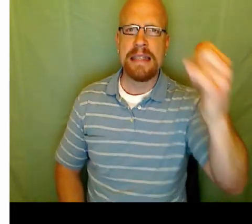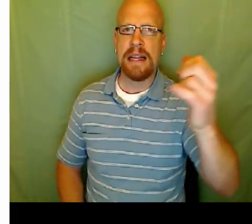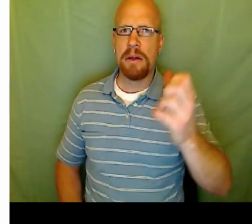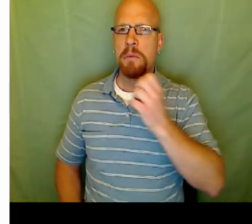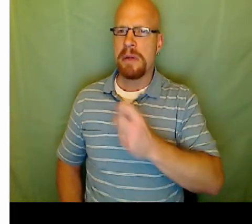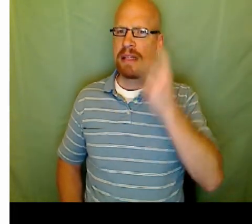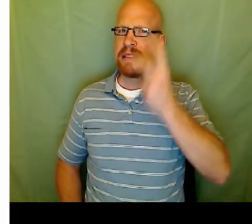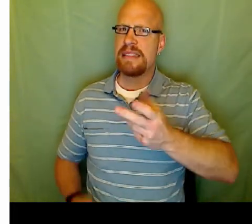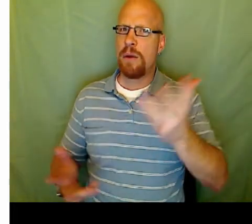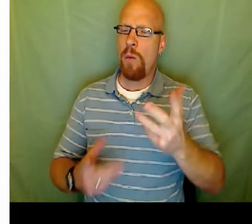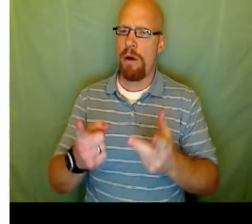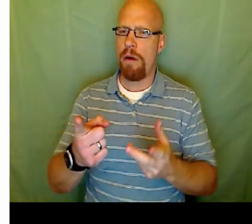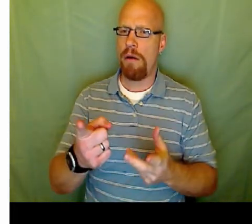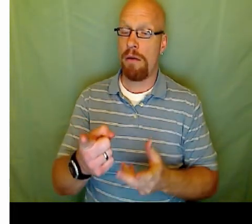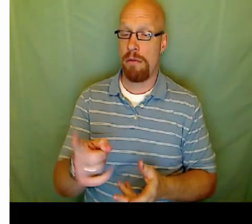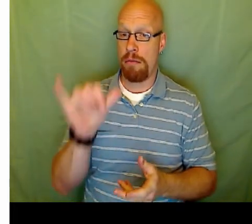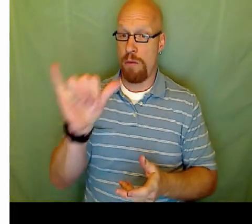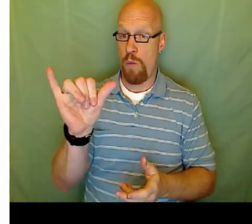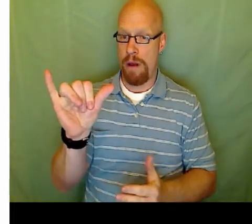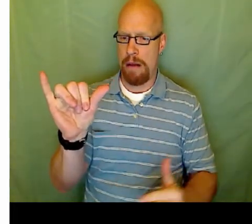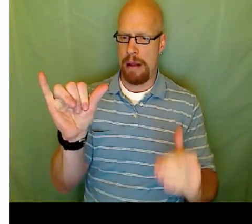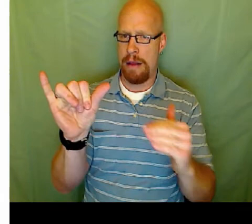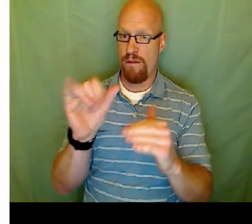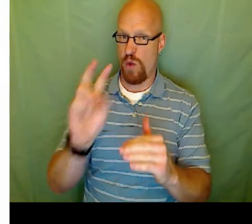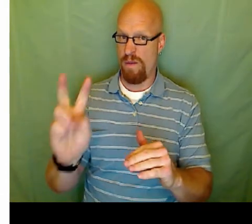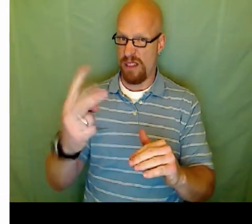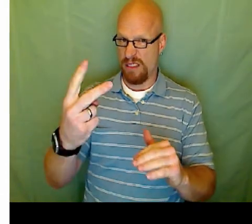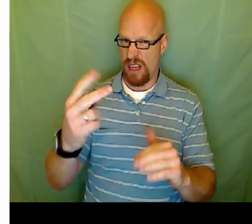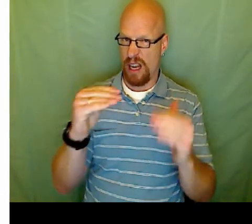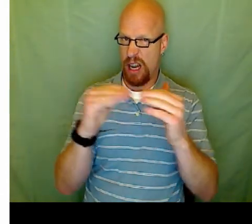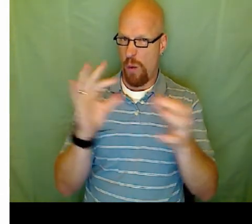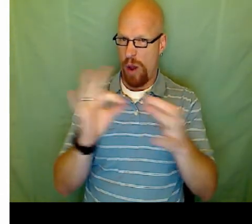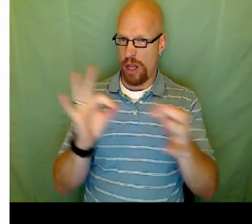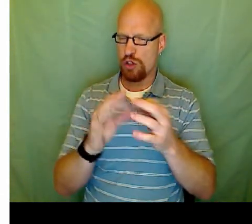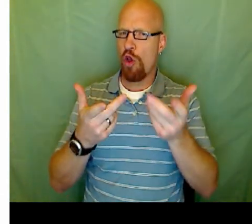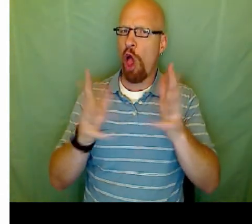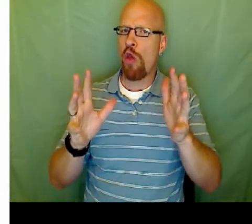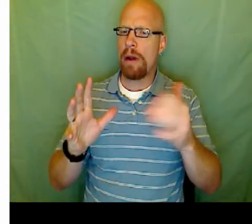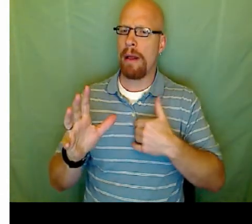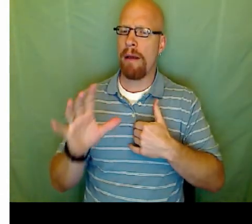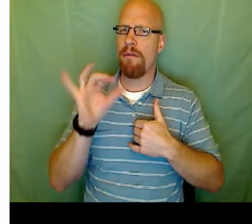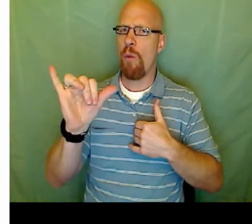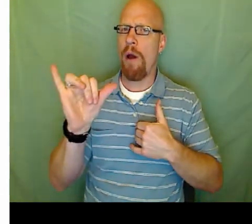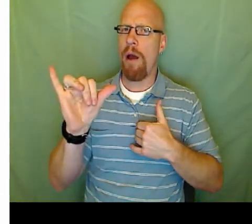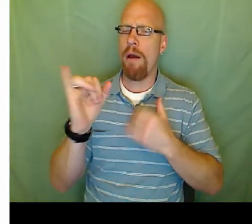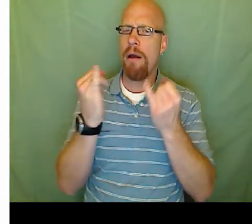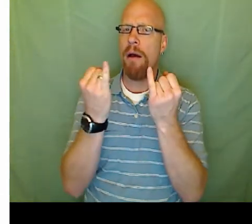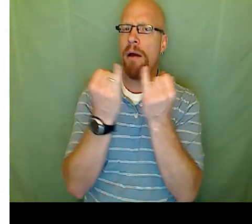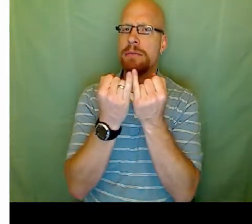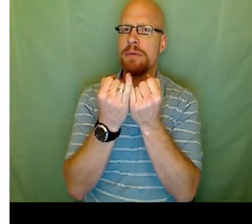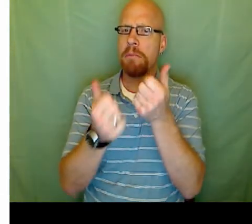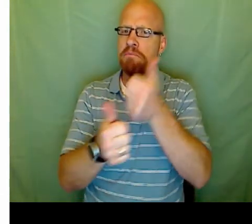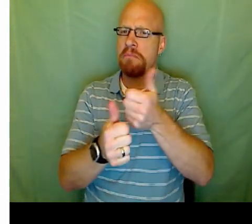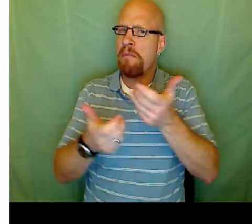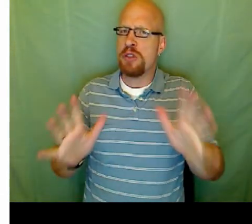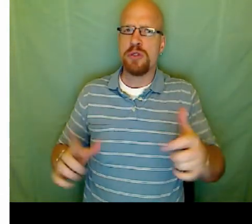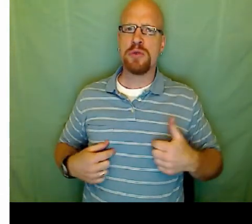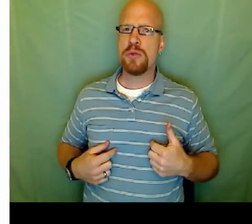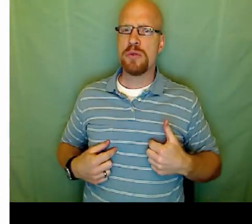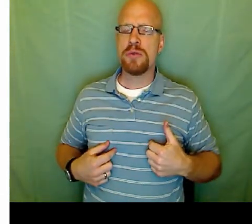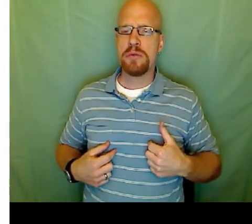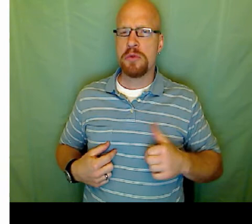Now as we can see here, our second equation is y= -3x+2.